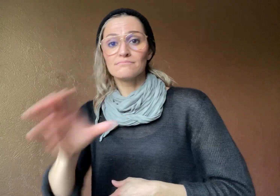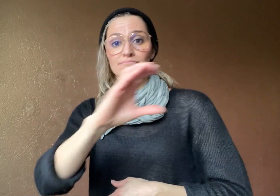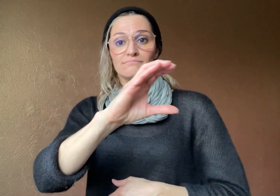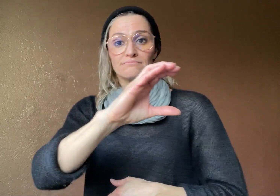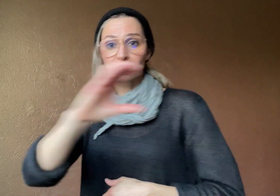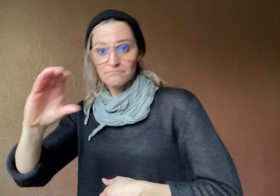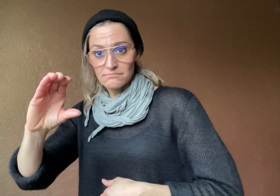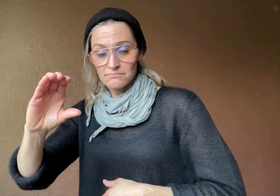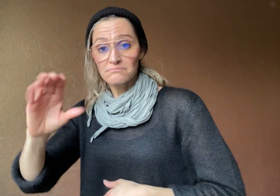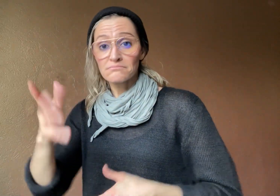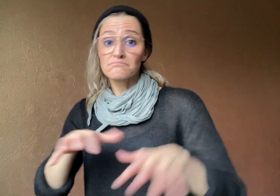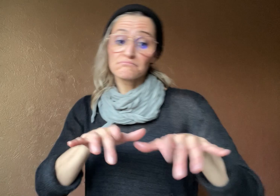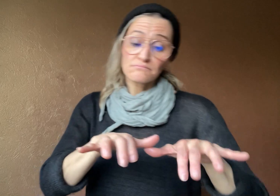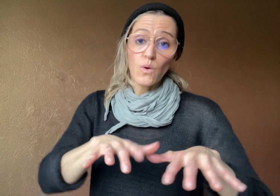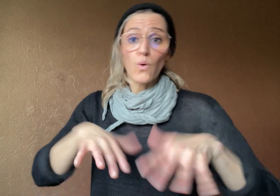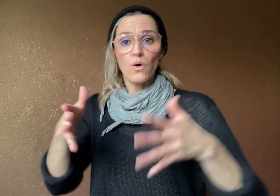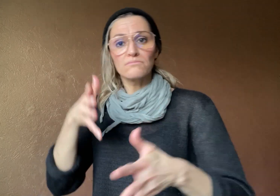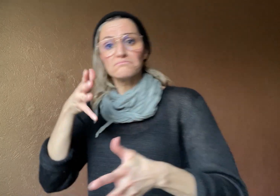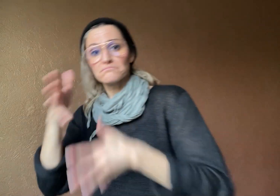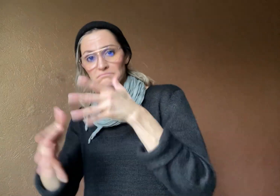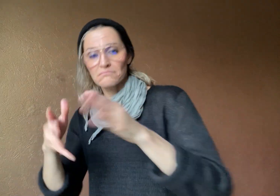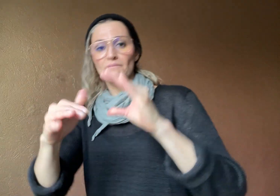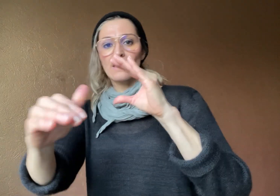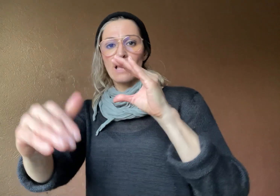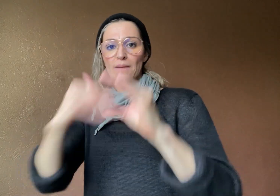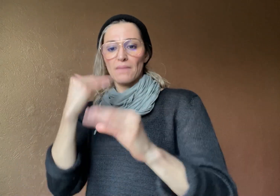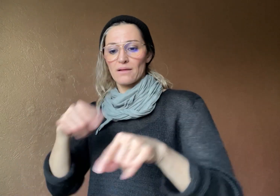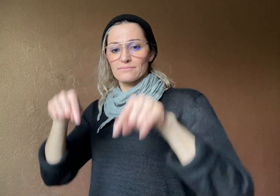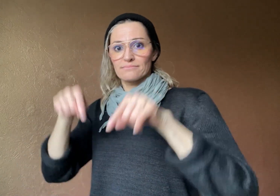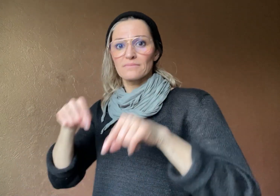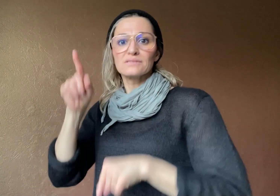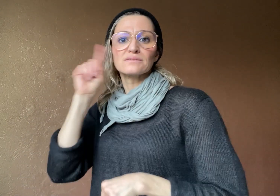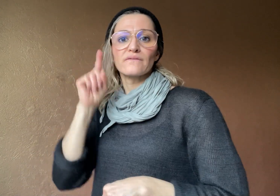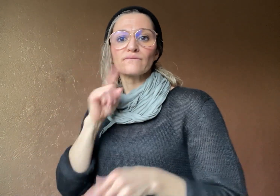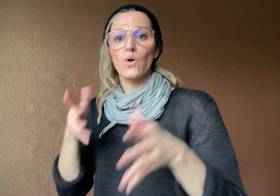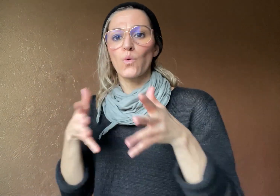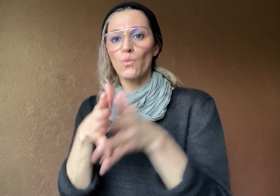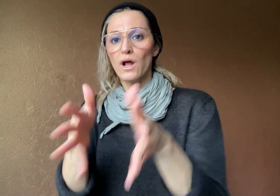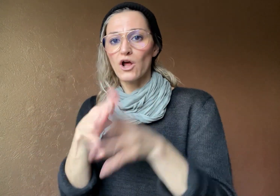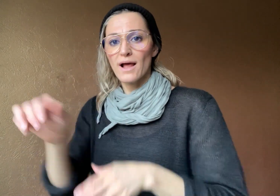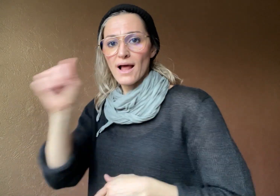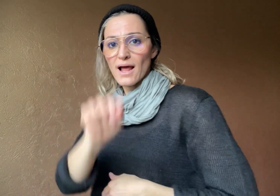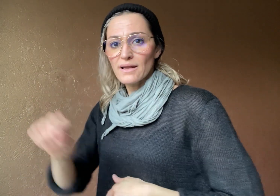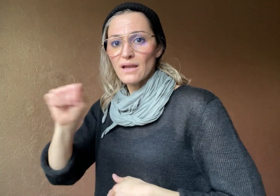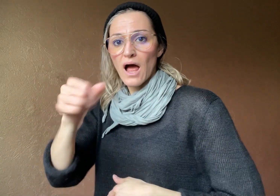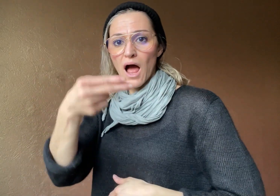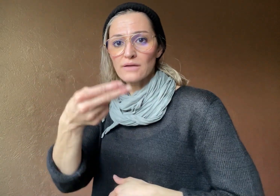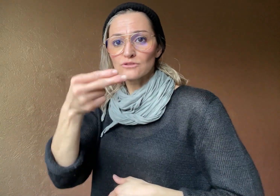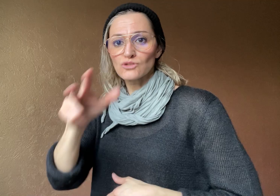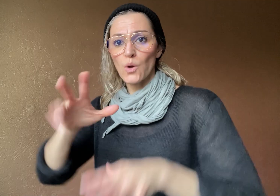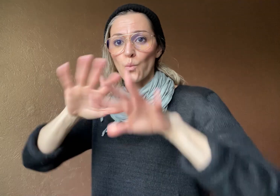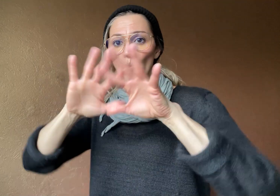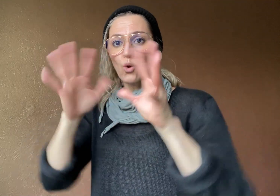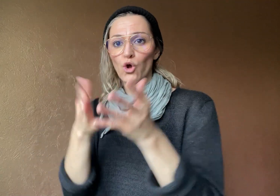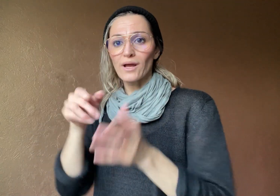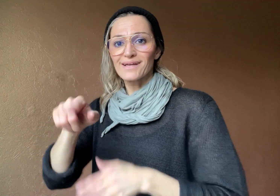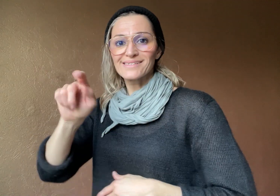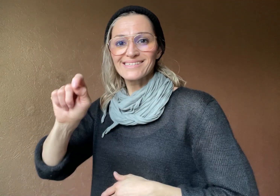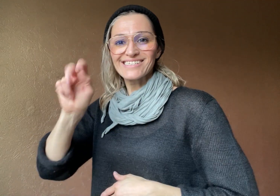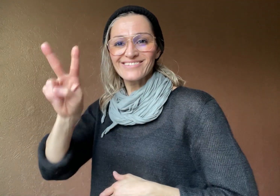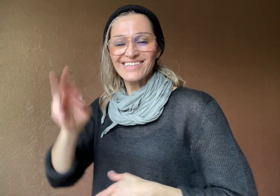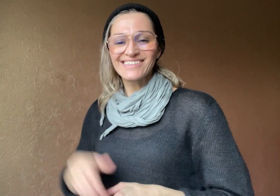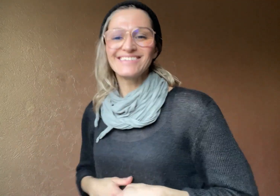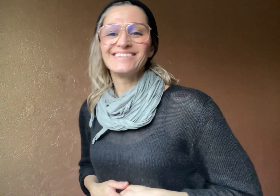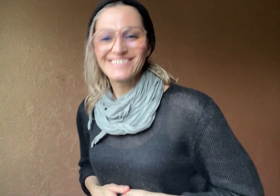in landscape format to deafwire@h3world.tv.